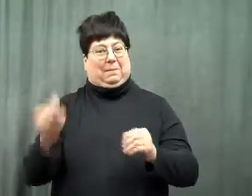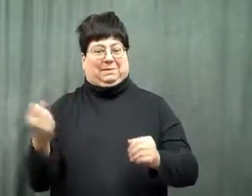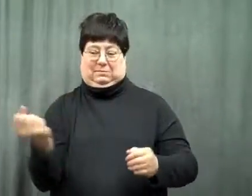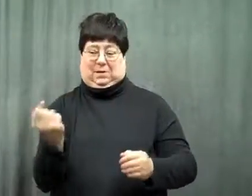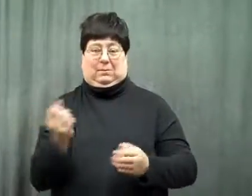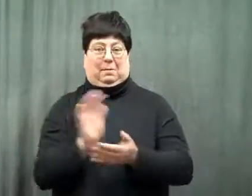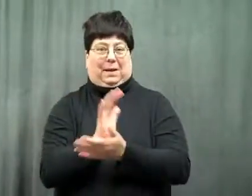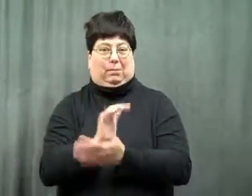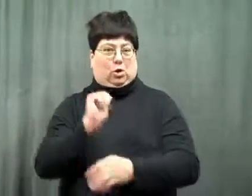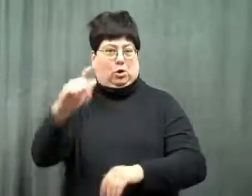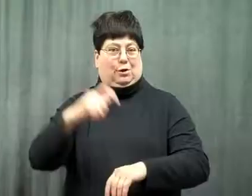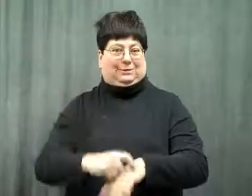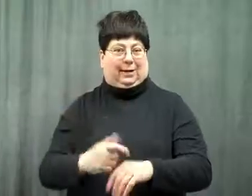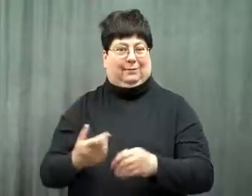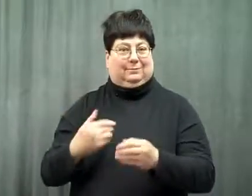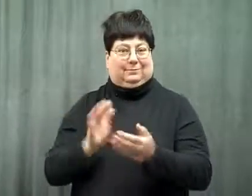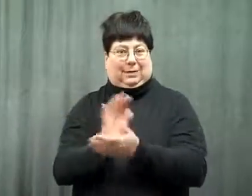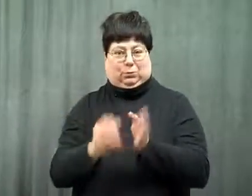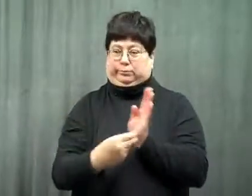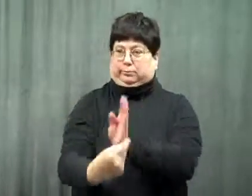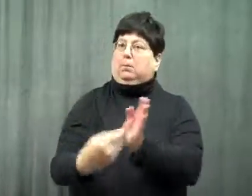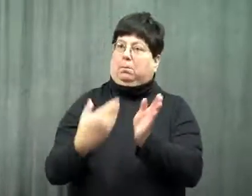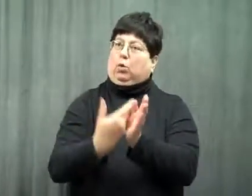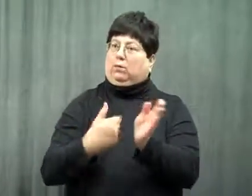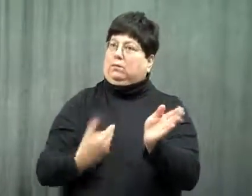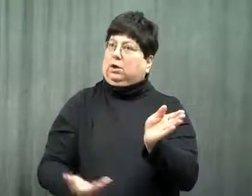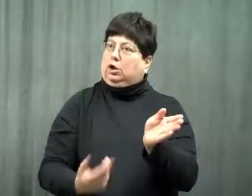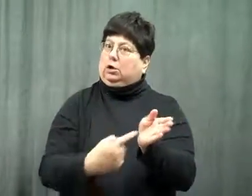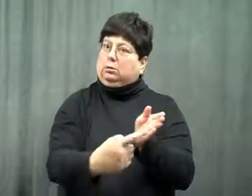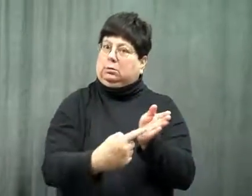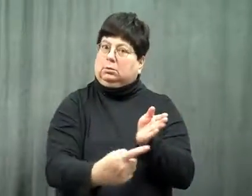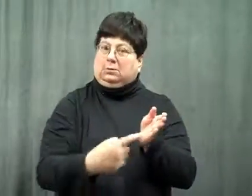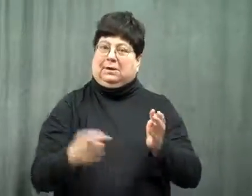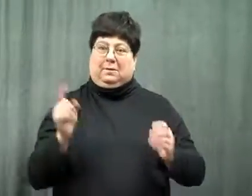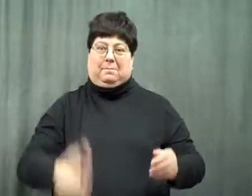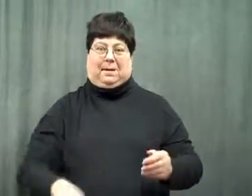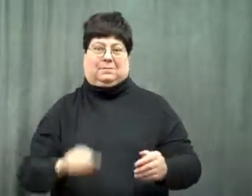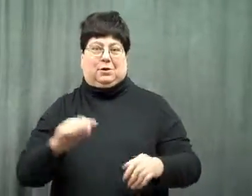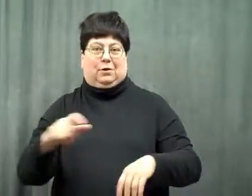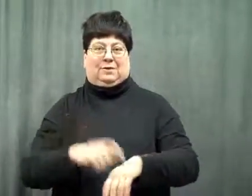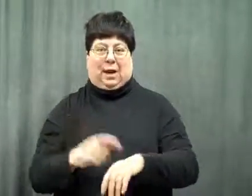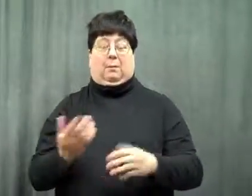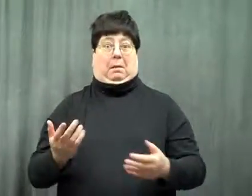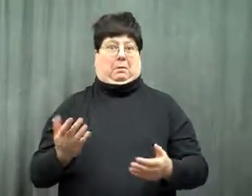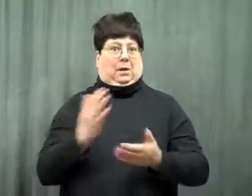Immigrants will have to carry their papers with them all the time to prove they belong here.